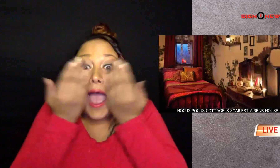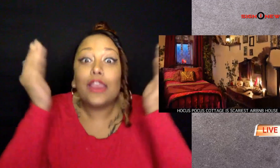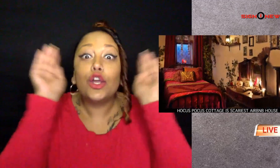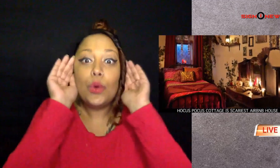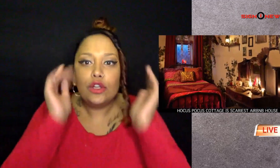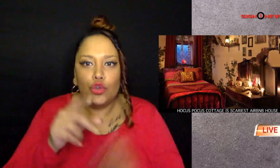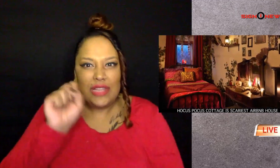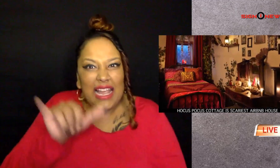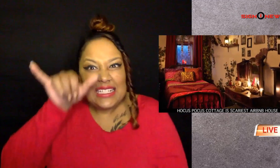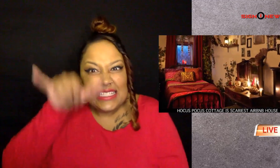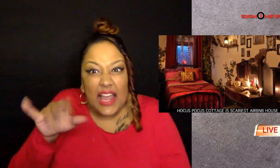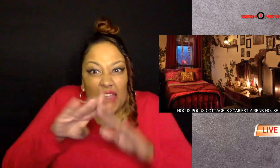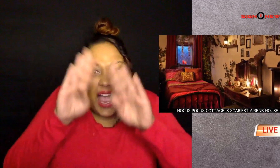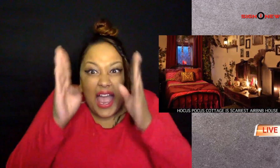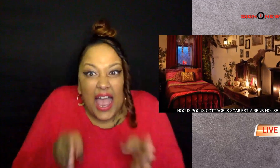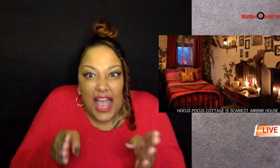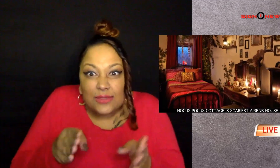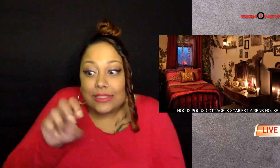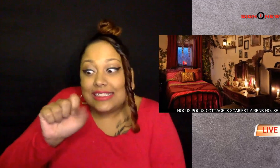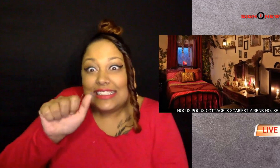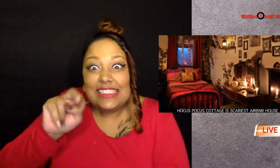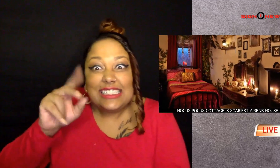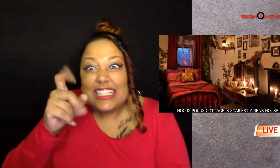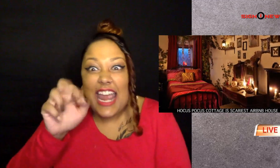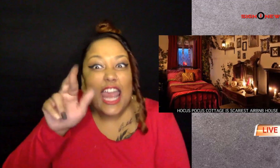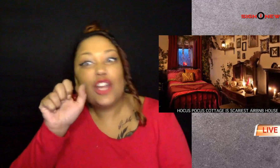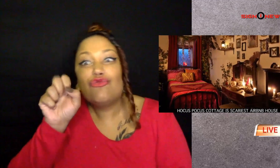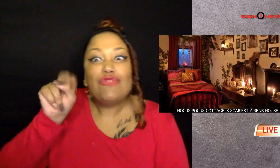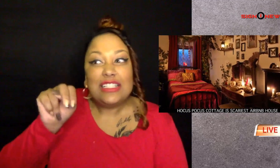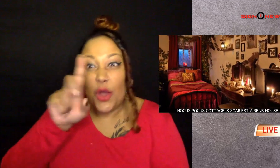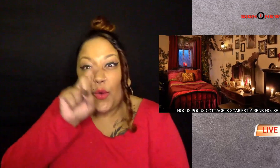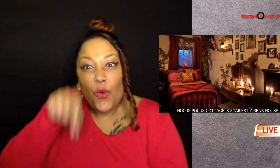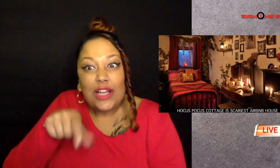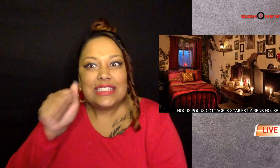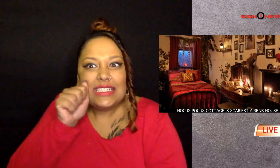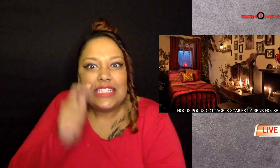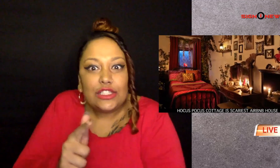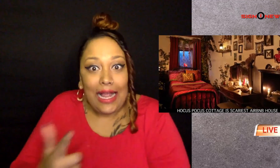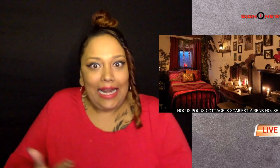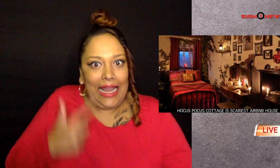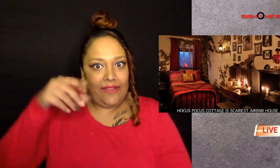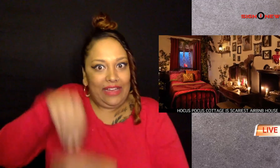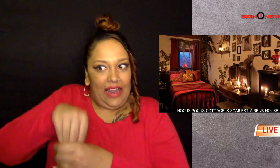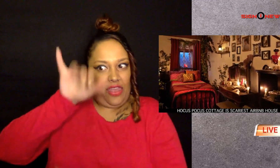this Halloween you can stay in the house the Sanderson sisters lived in